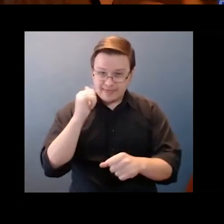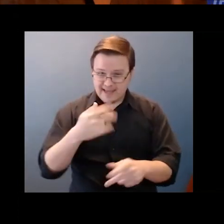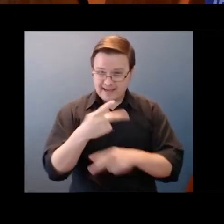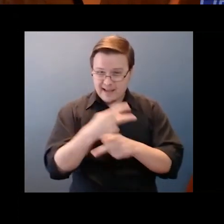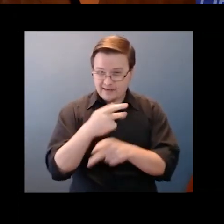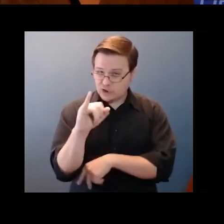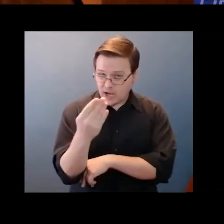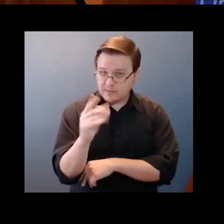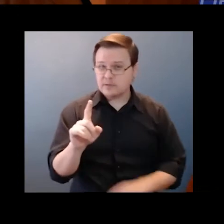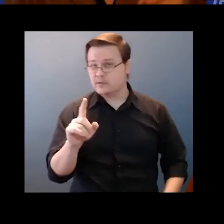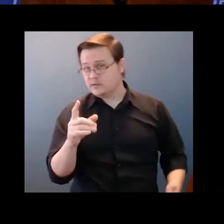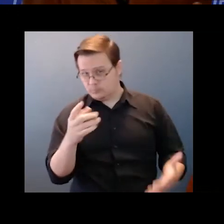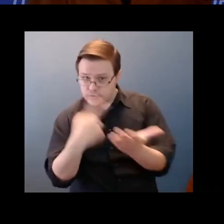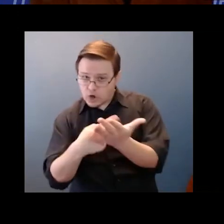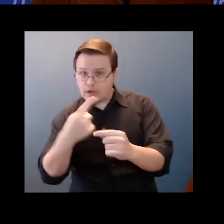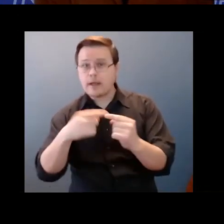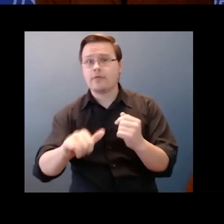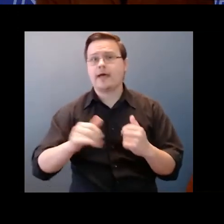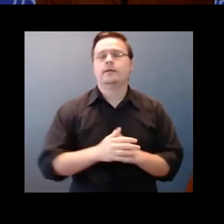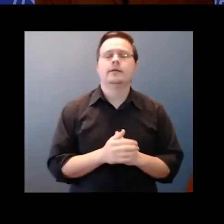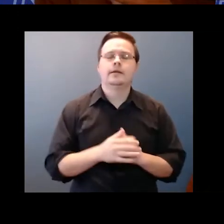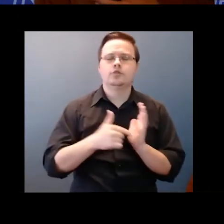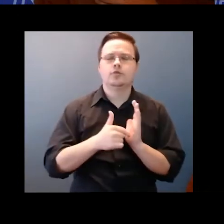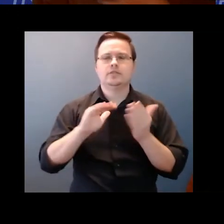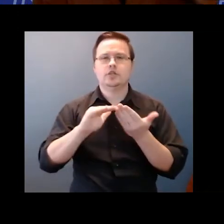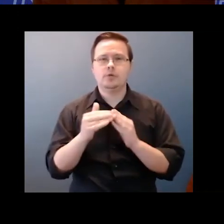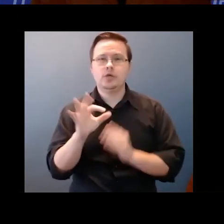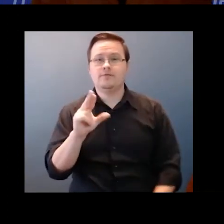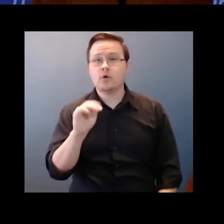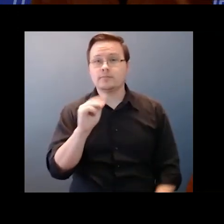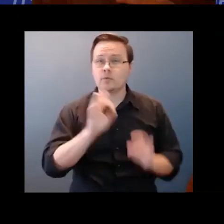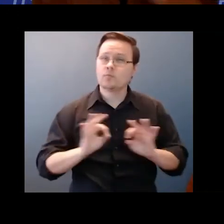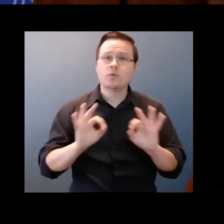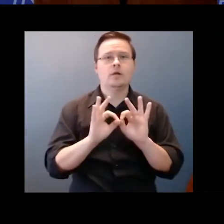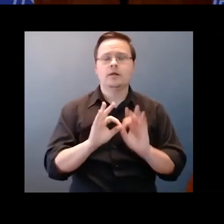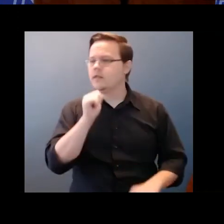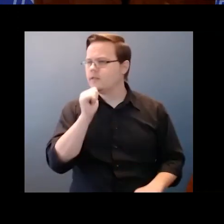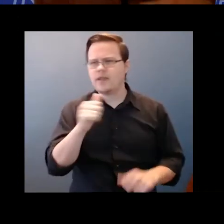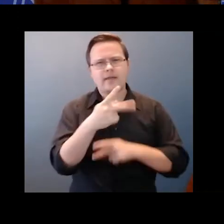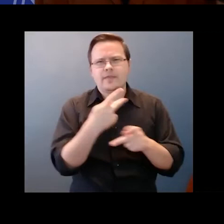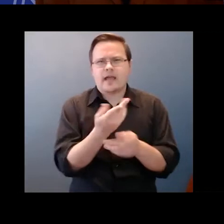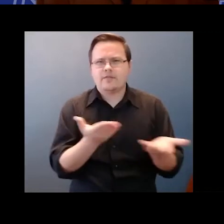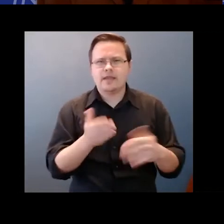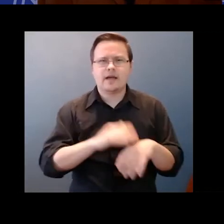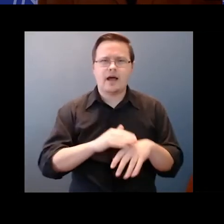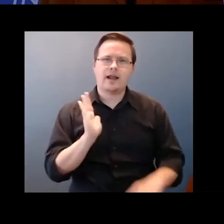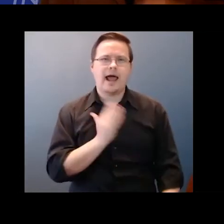Let's talk about that. So these community forums are essential and they're not the kind of thing that goes on our CVs. They don't generate patents.